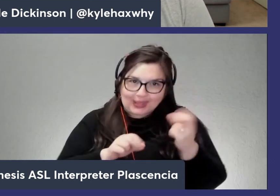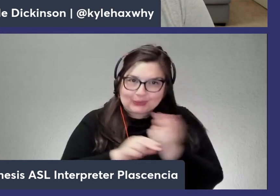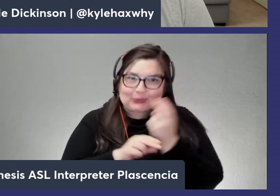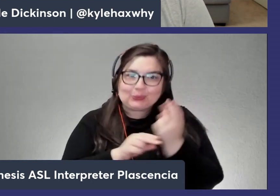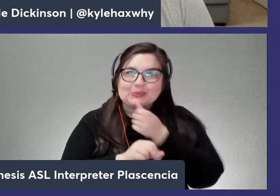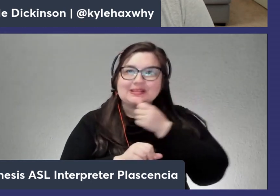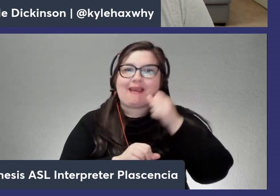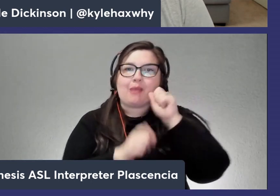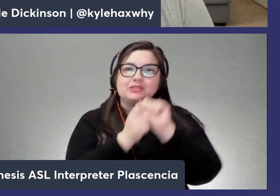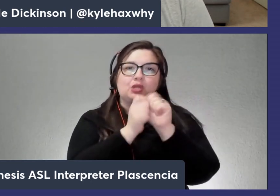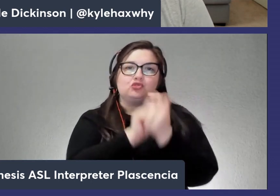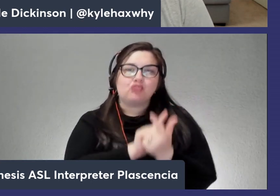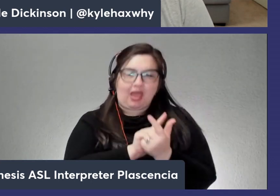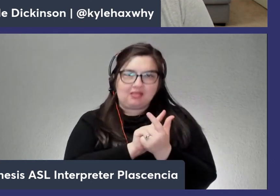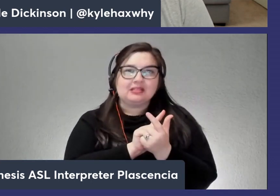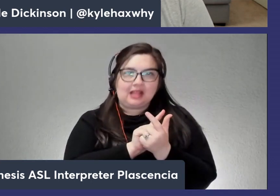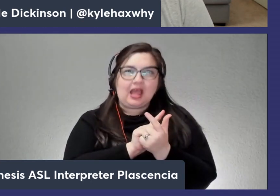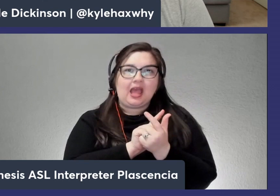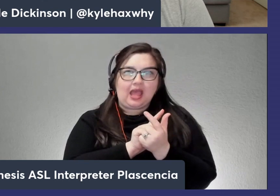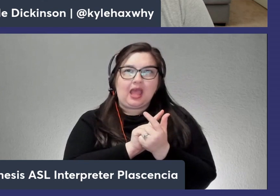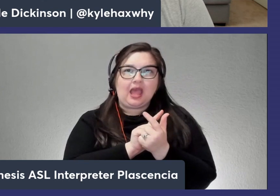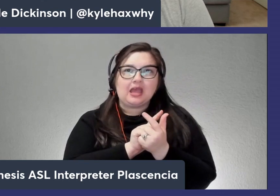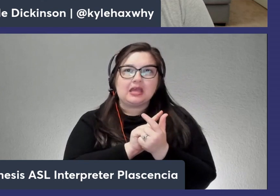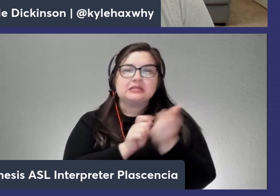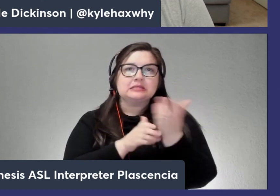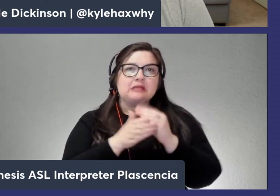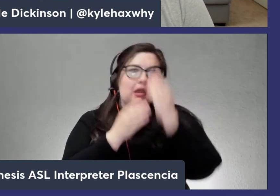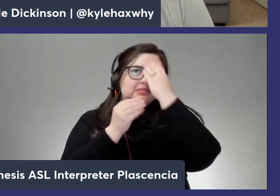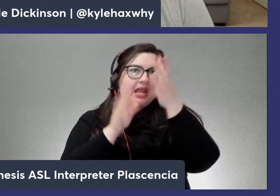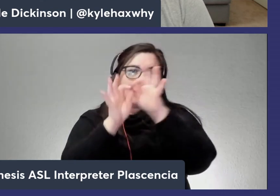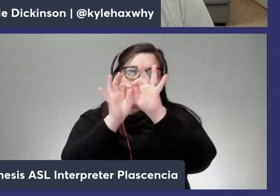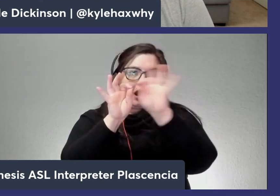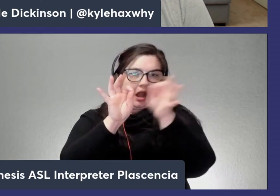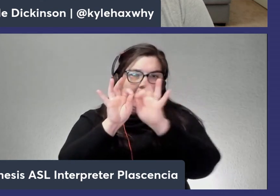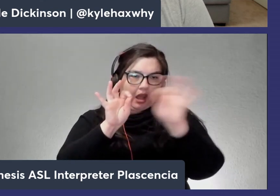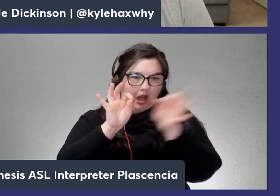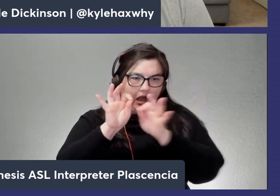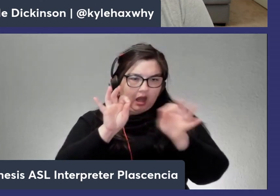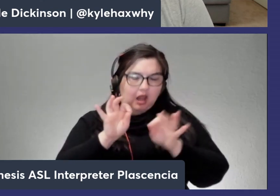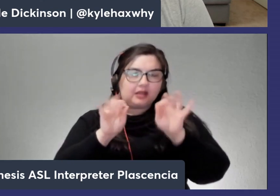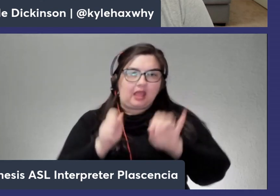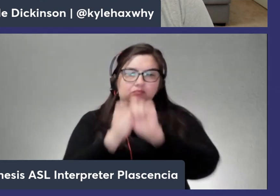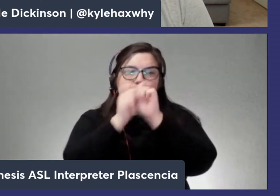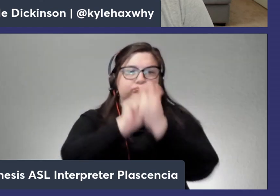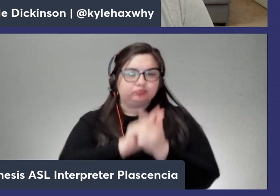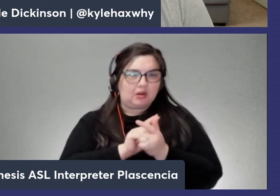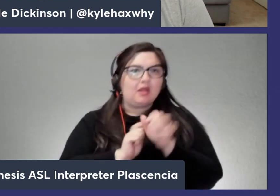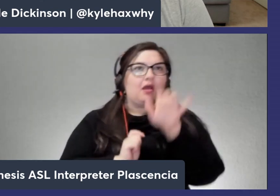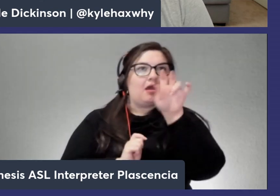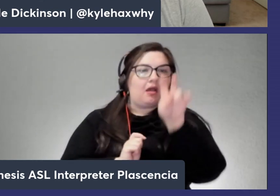to translate a stream of data from various languages to one that you can understand and do extra analytics.